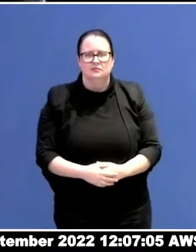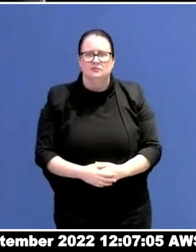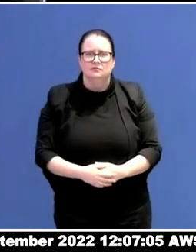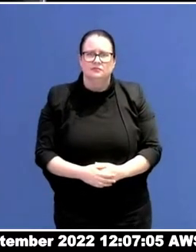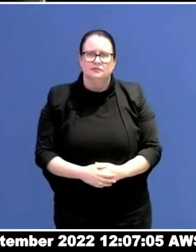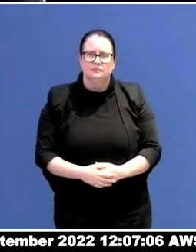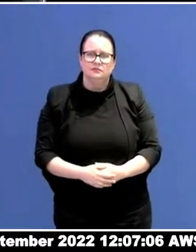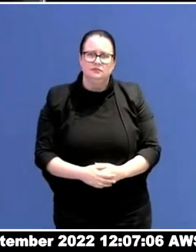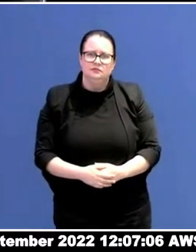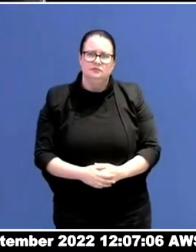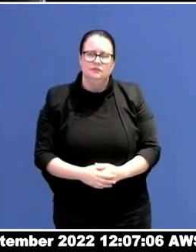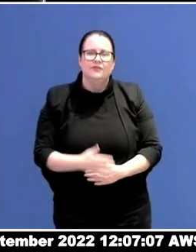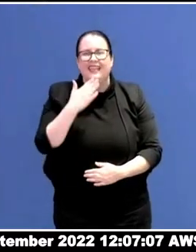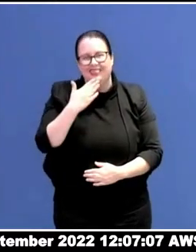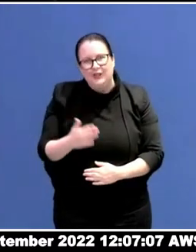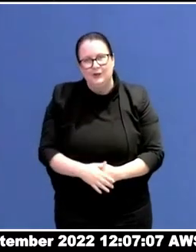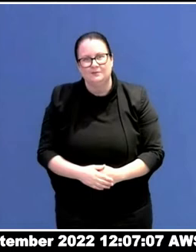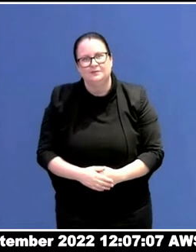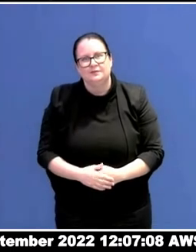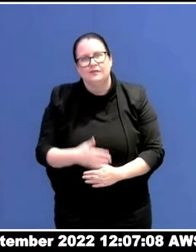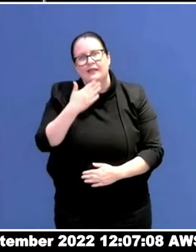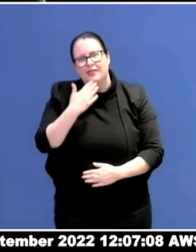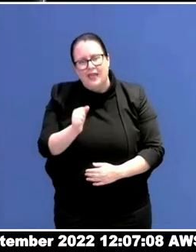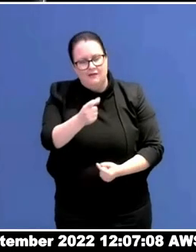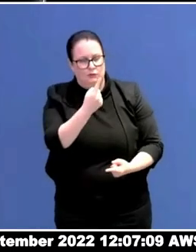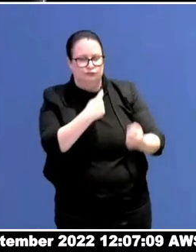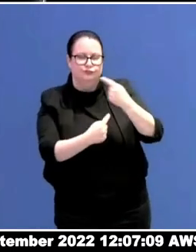COMMISSIONER McEWIN: Thank you. And thank you very much for your evidence. Thank you.